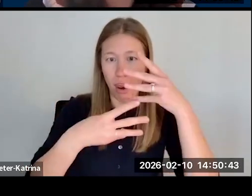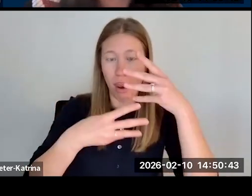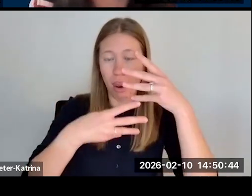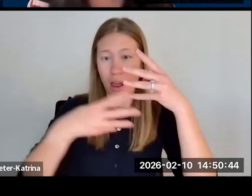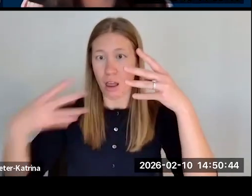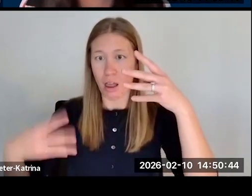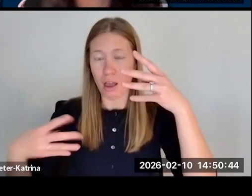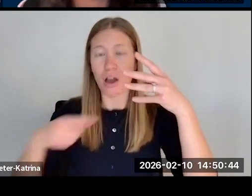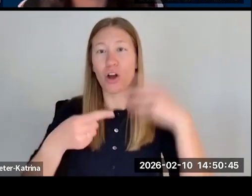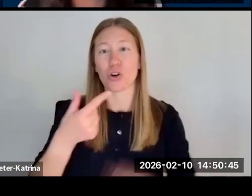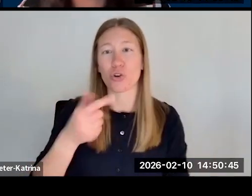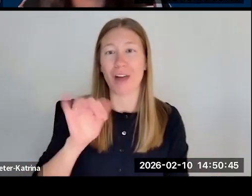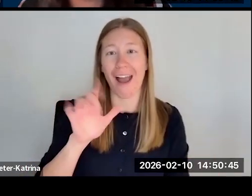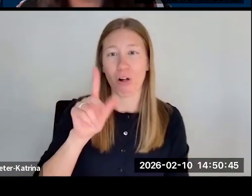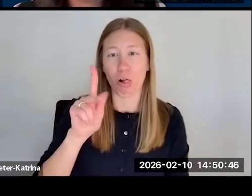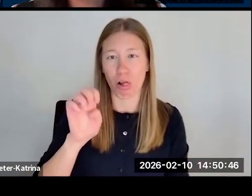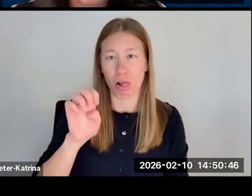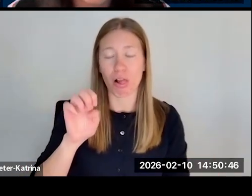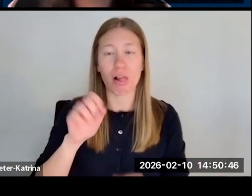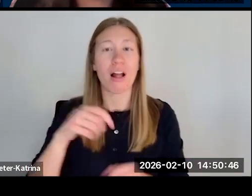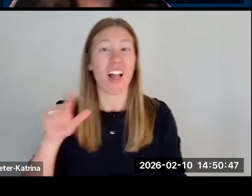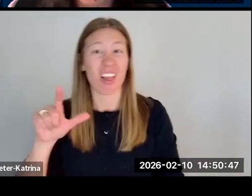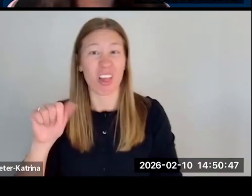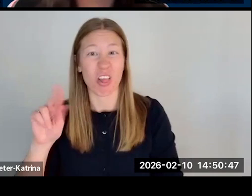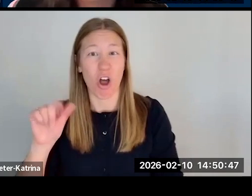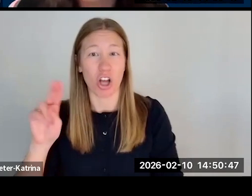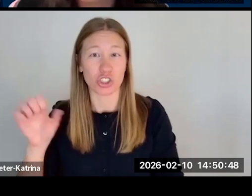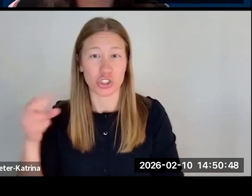The very first time that you do this, it will ask you